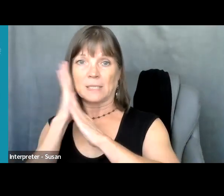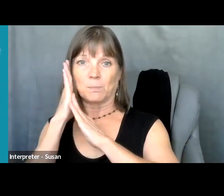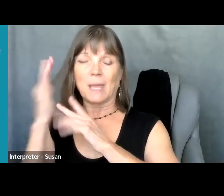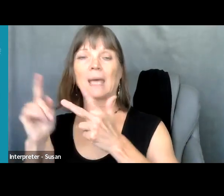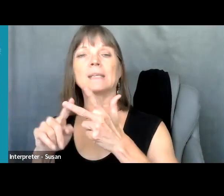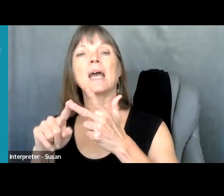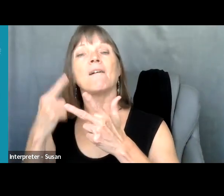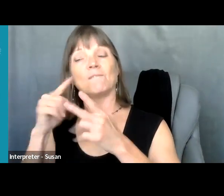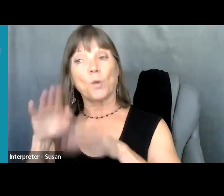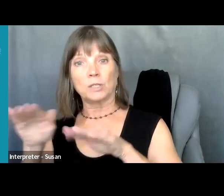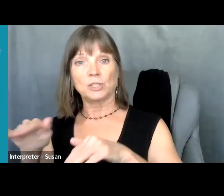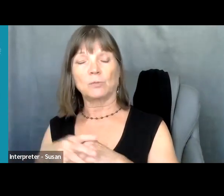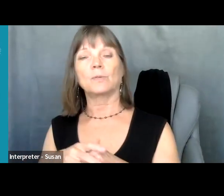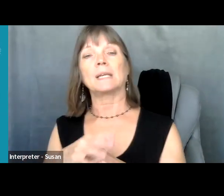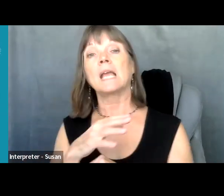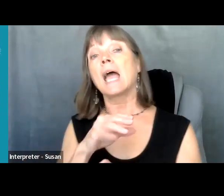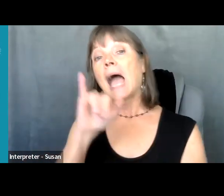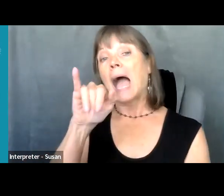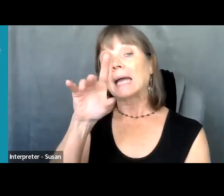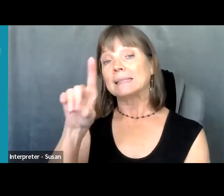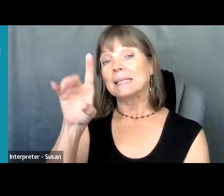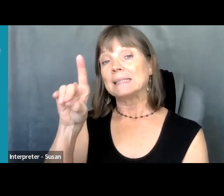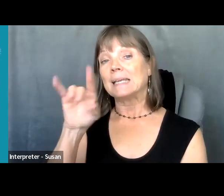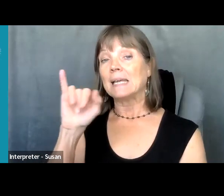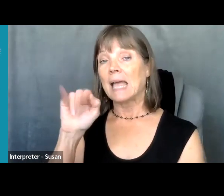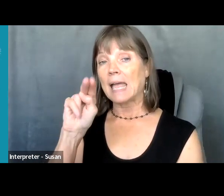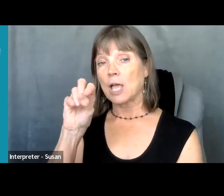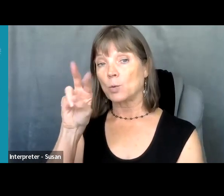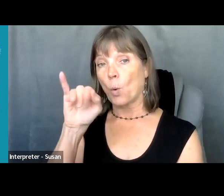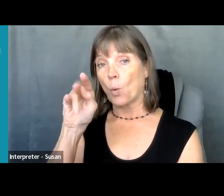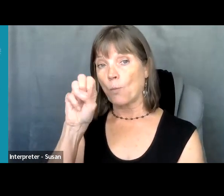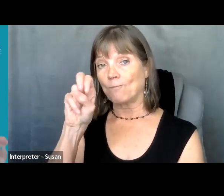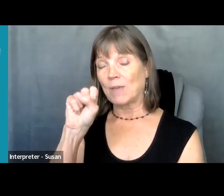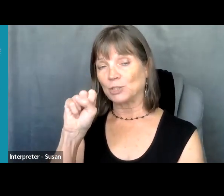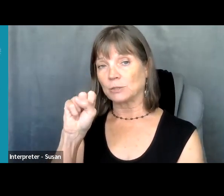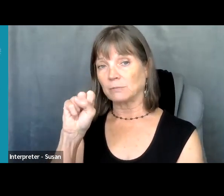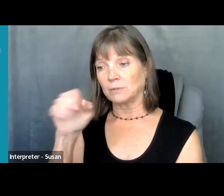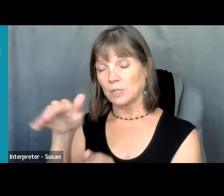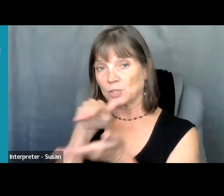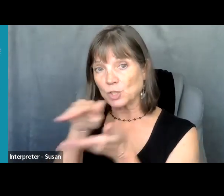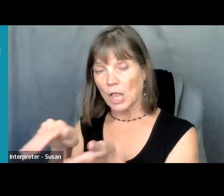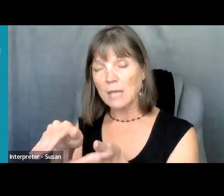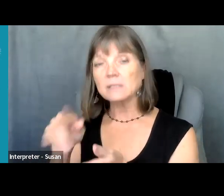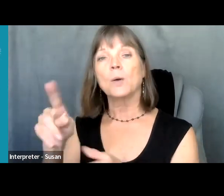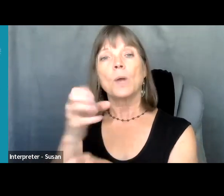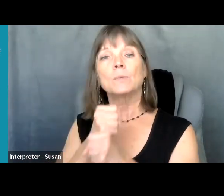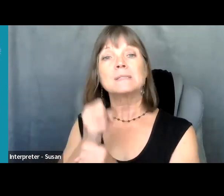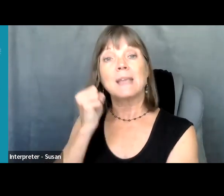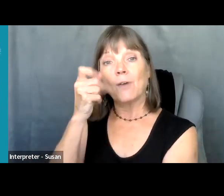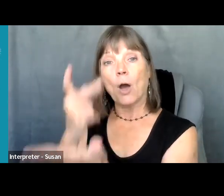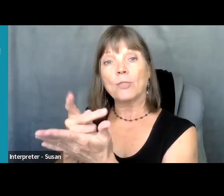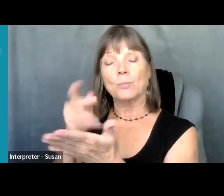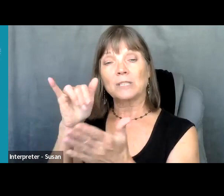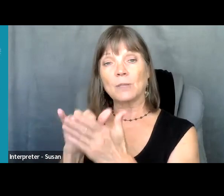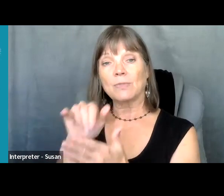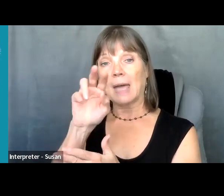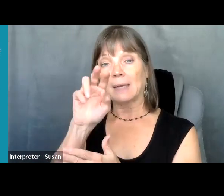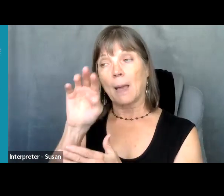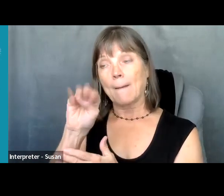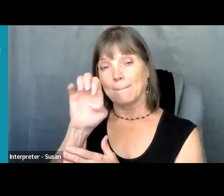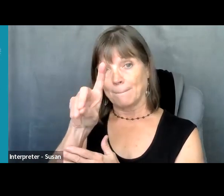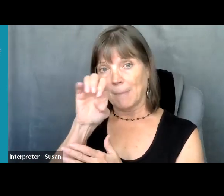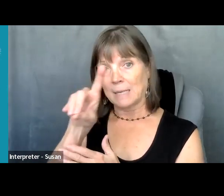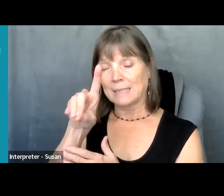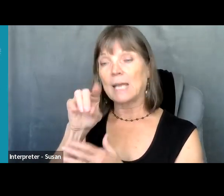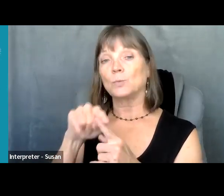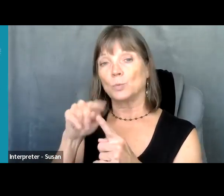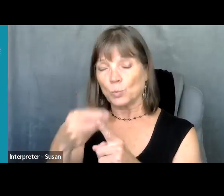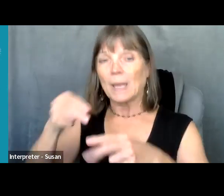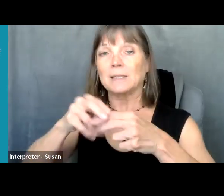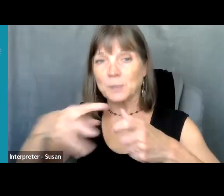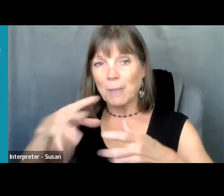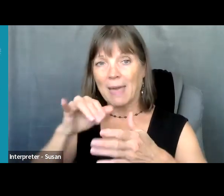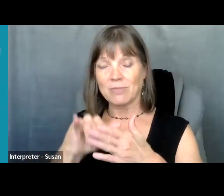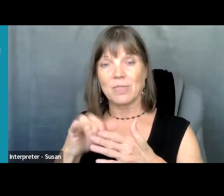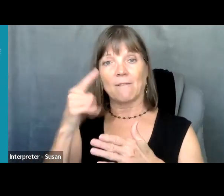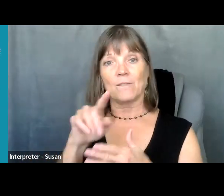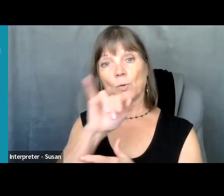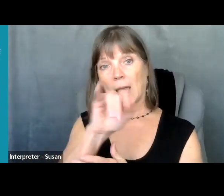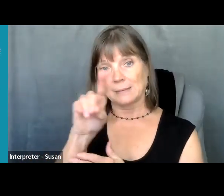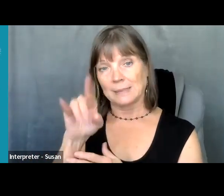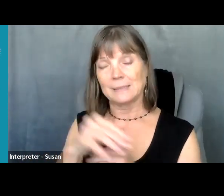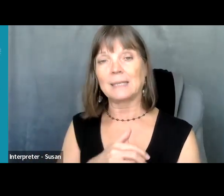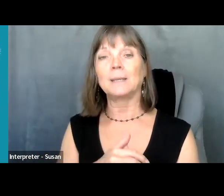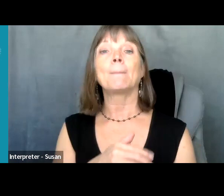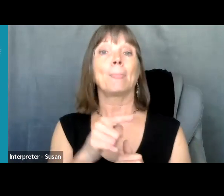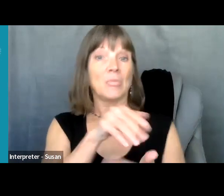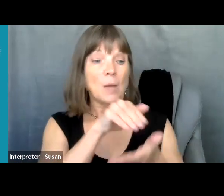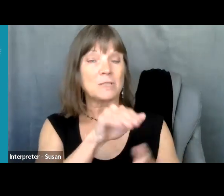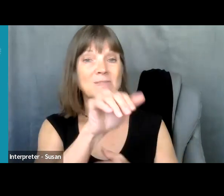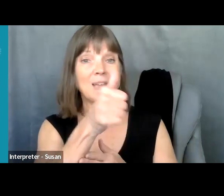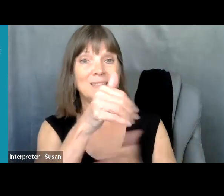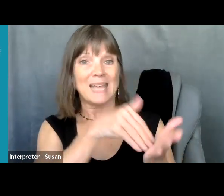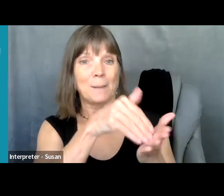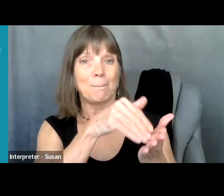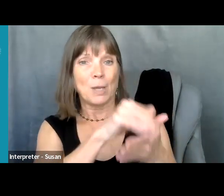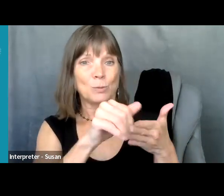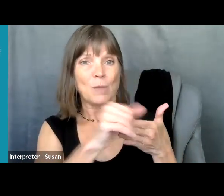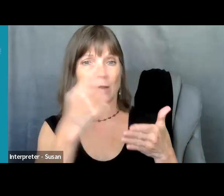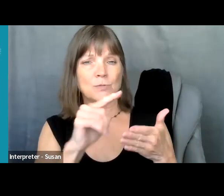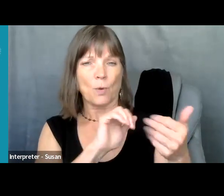Kelly Crosbie (she/her): We also got ivd innovation slots. We got authorization for Medicaid to expand the Tbi. We were statewide now. We need some funding and slots, but we got approval to look at it, and we got ten million dollars for competitive, integrated appointment